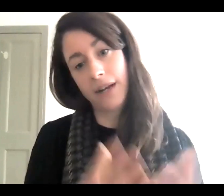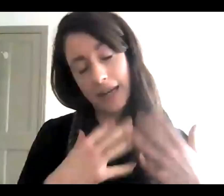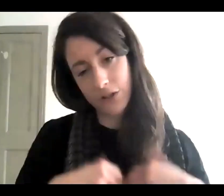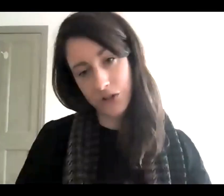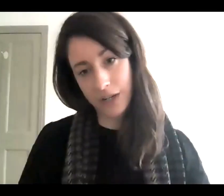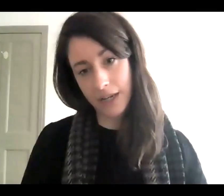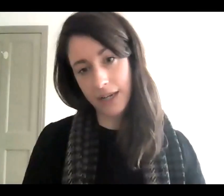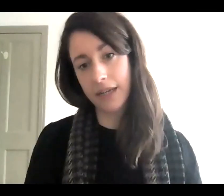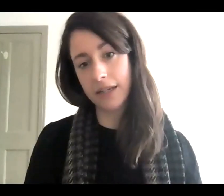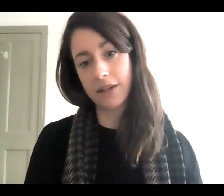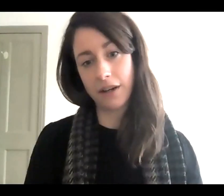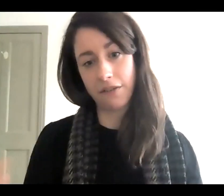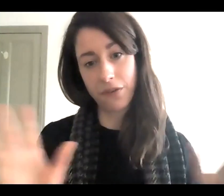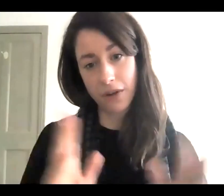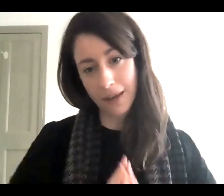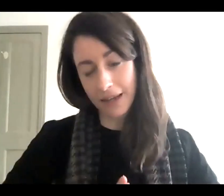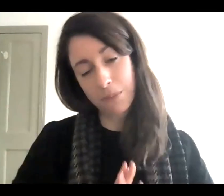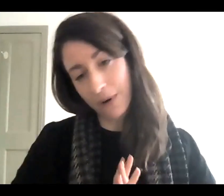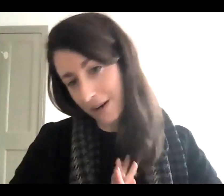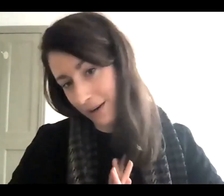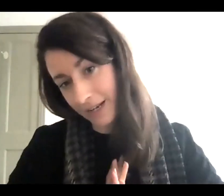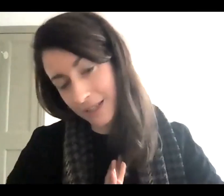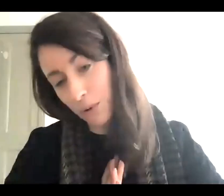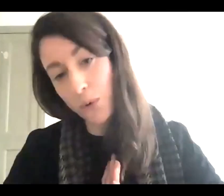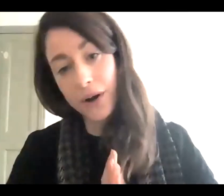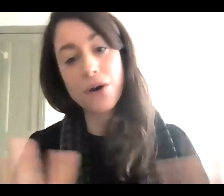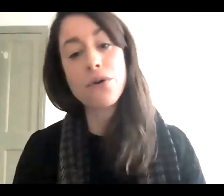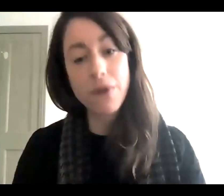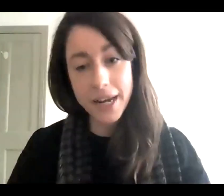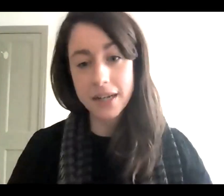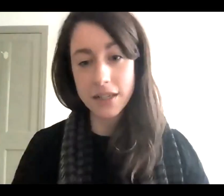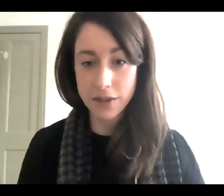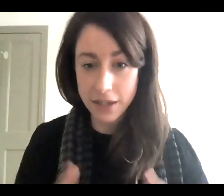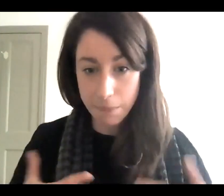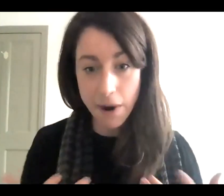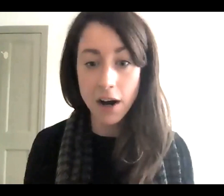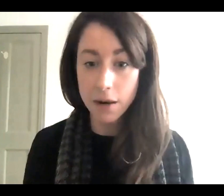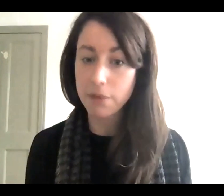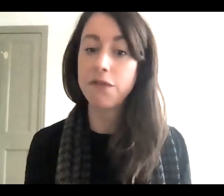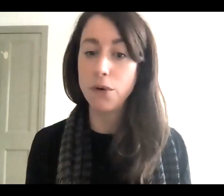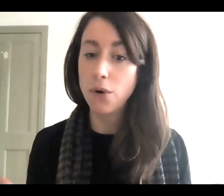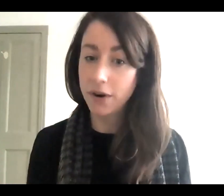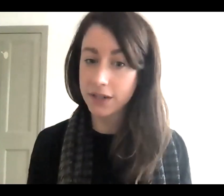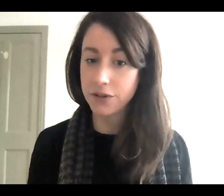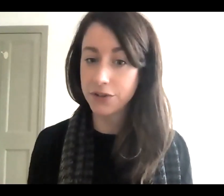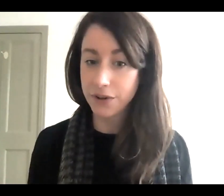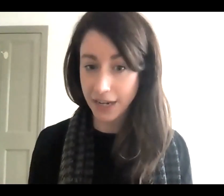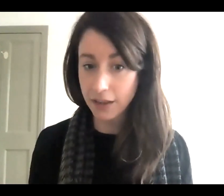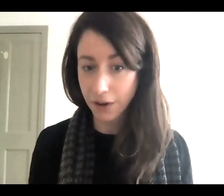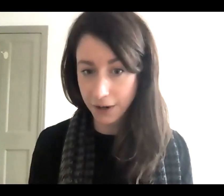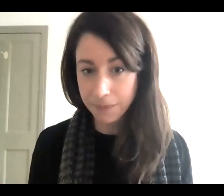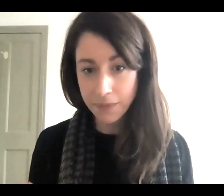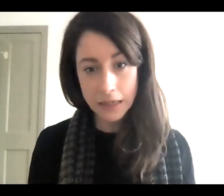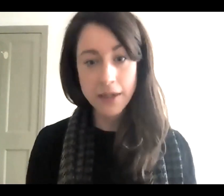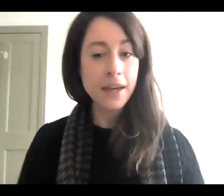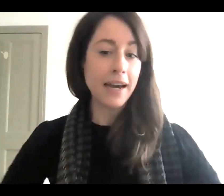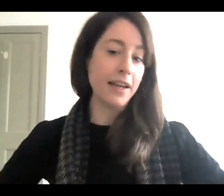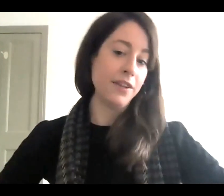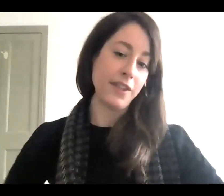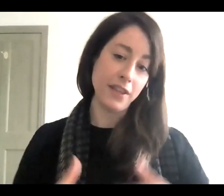that as she is kind of exploring her greatness– this marble floor is underneath her– and the